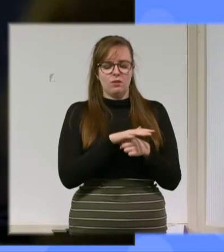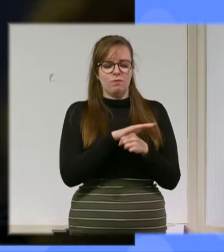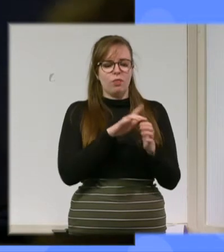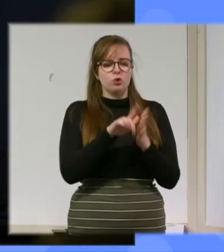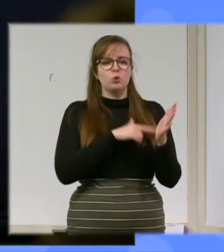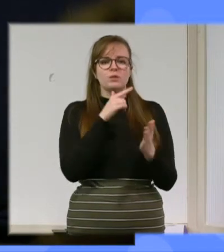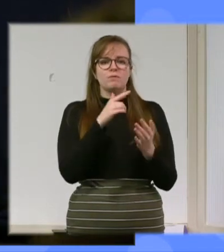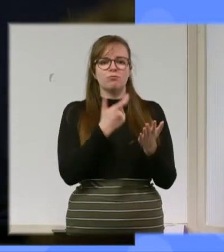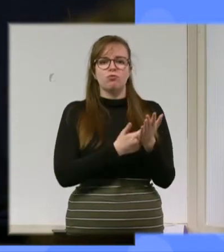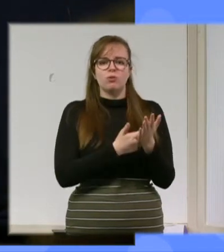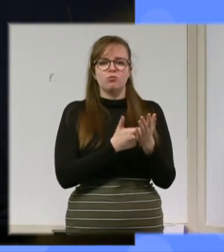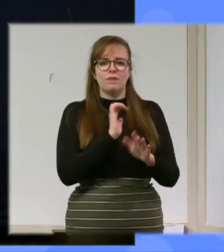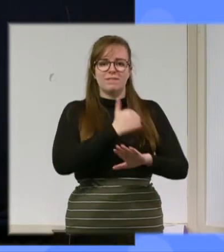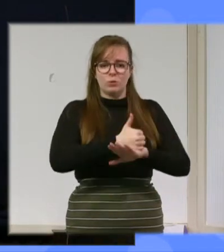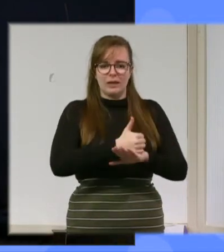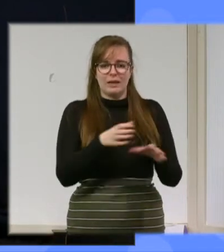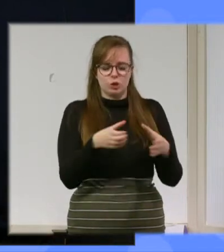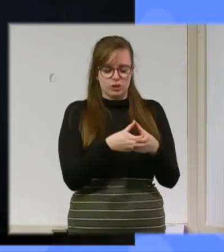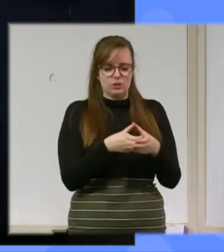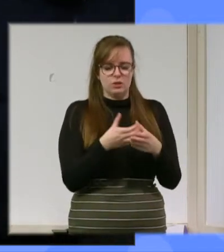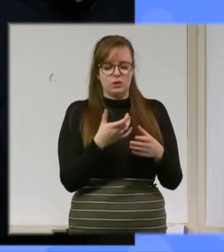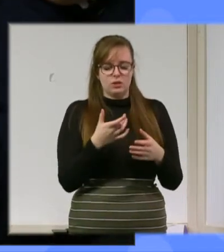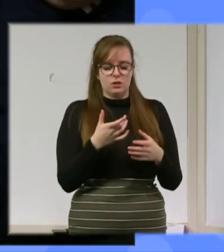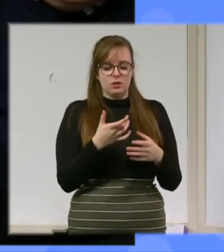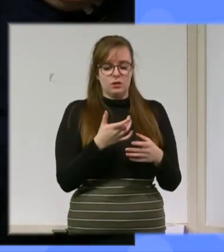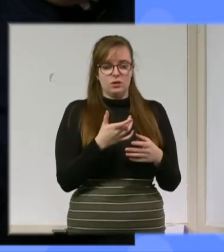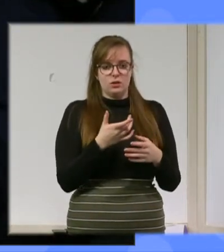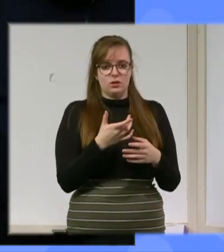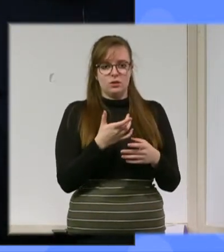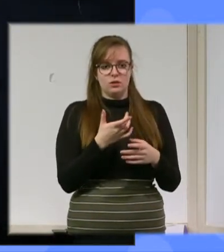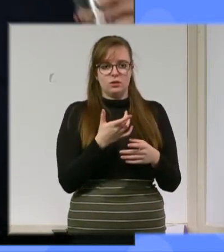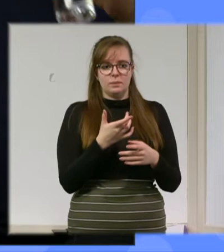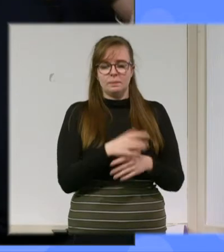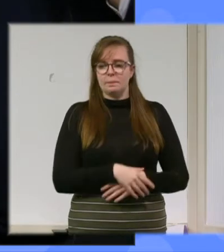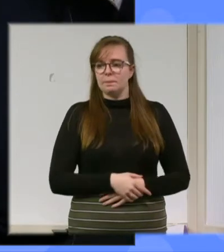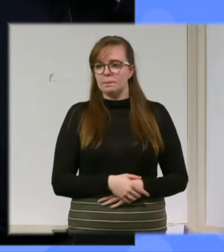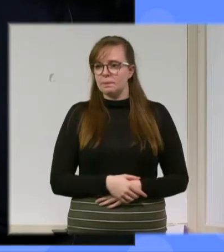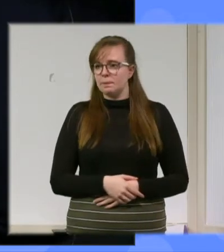as well as you know an address in the fact that we have a low comparative